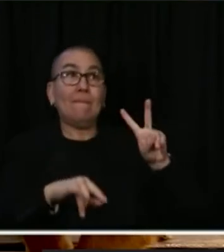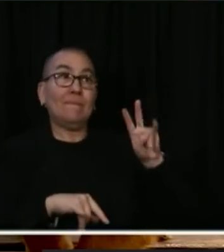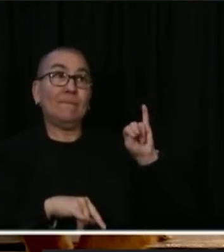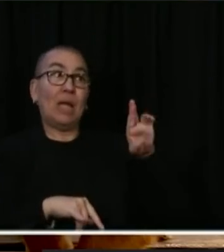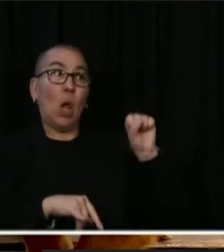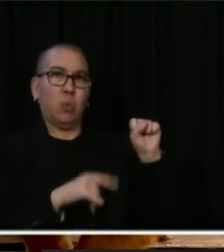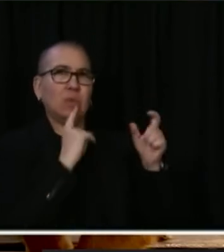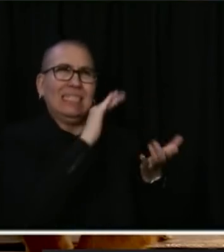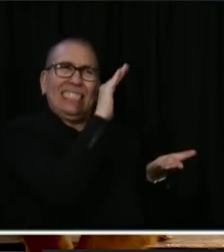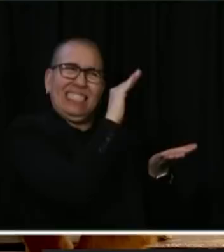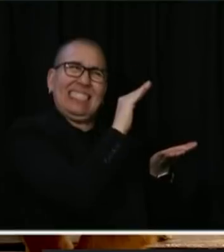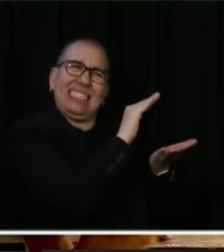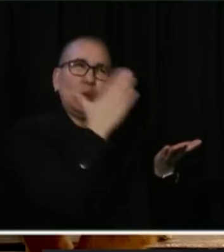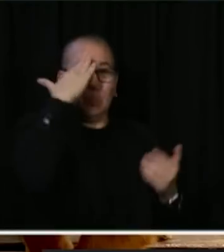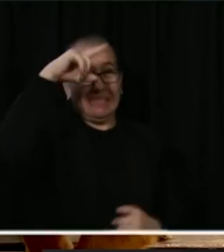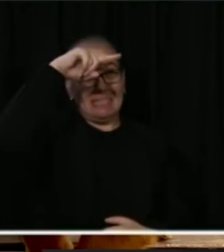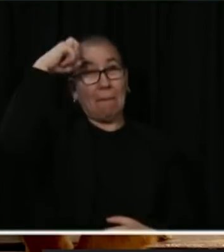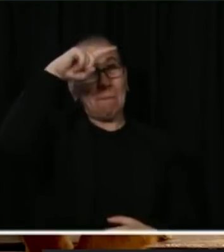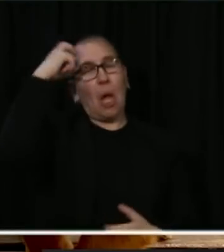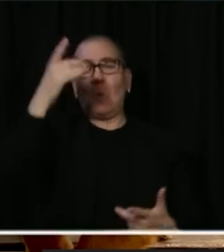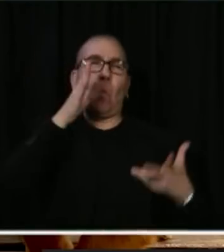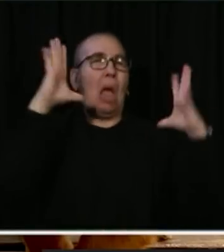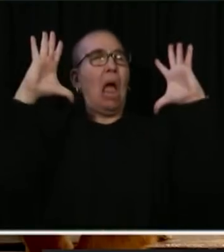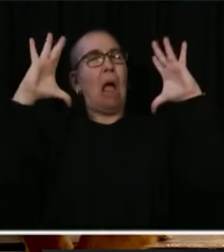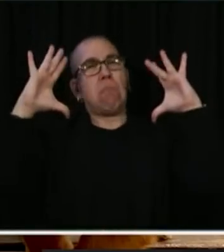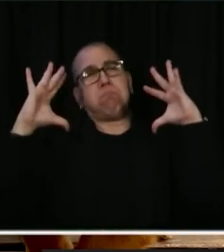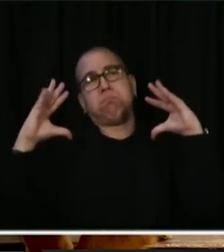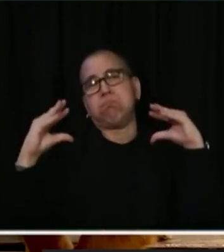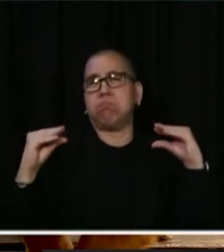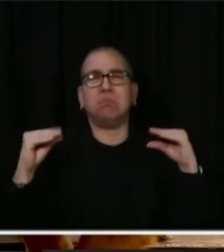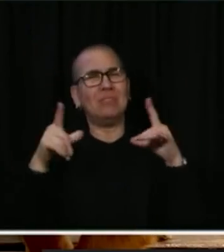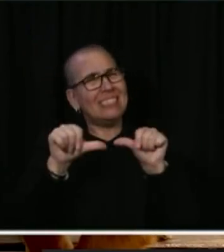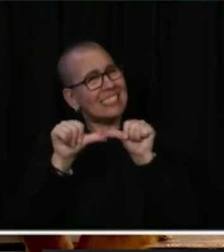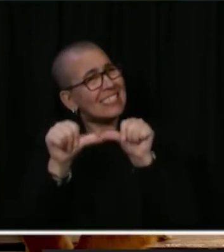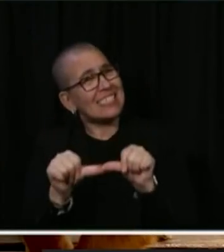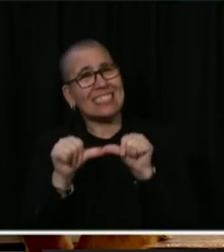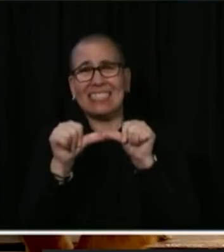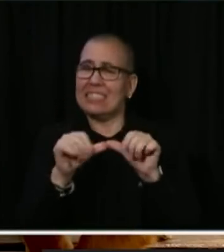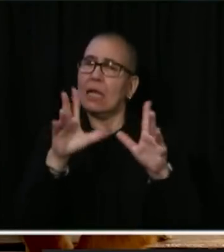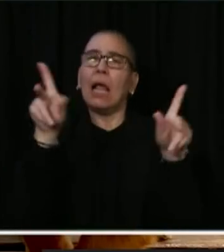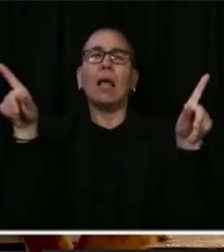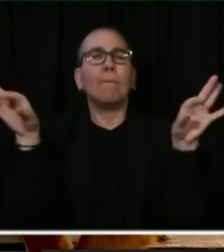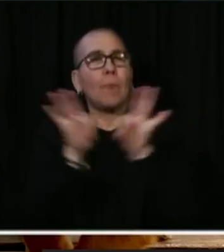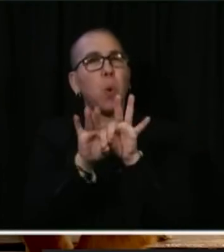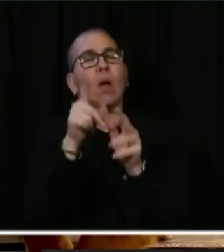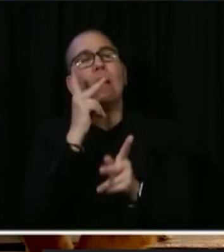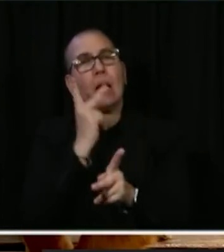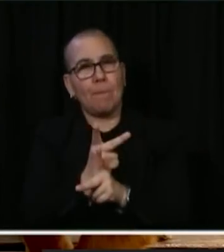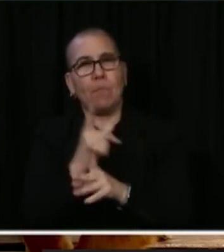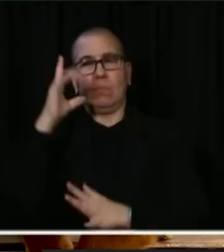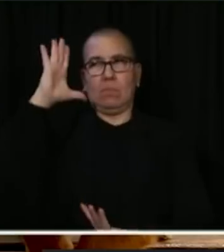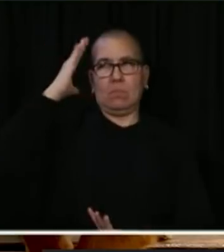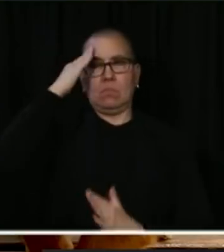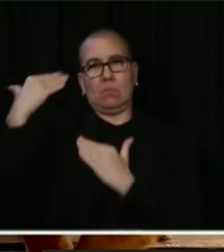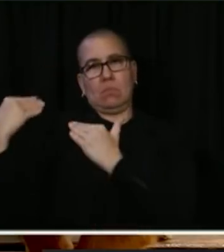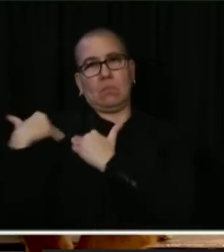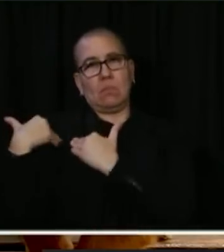MIND THE LITTLE ONES AREN'T THERE YET AND WE WILL TALK ABOUT THIS. BECAUSE THE SCHOOL YEAR